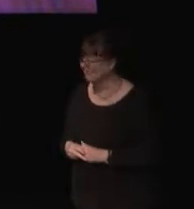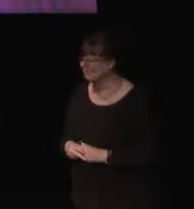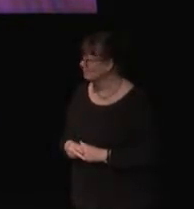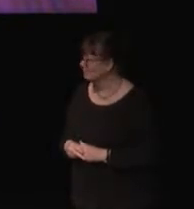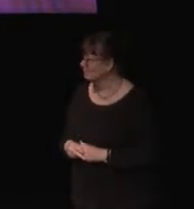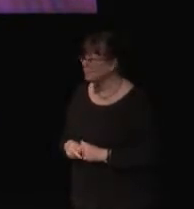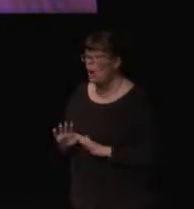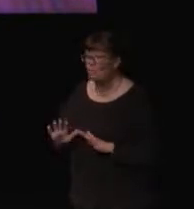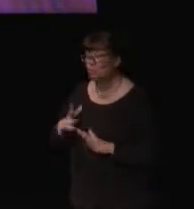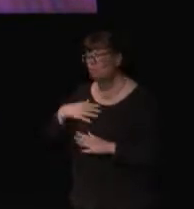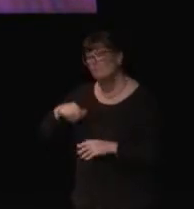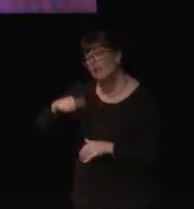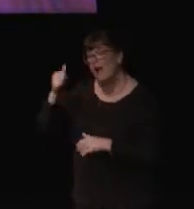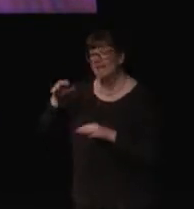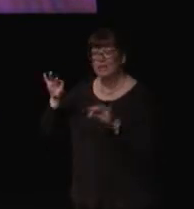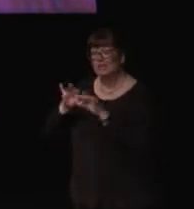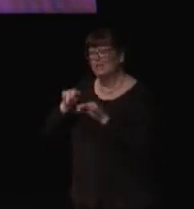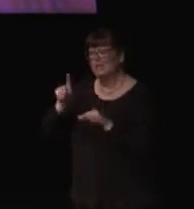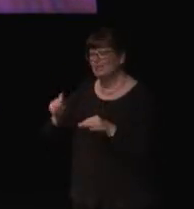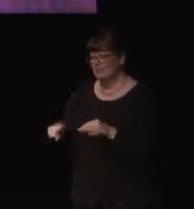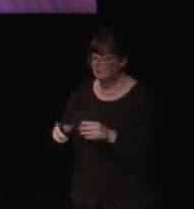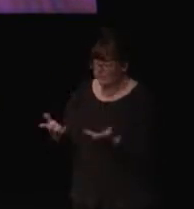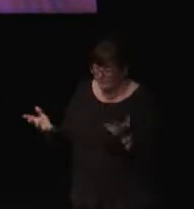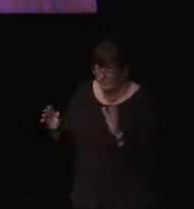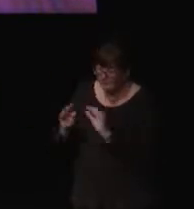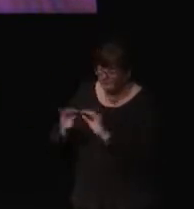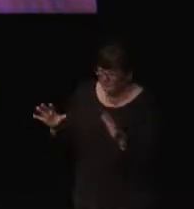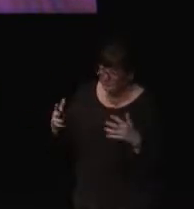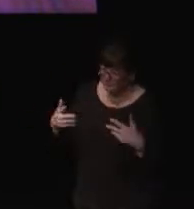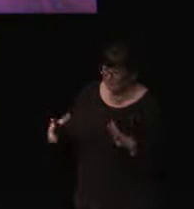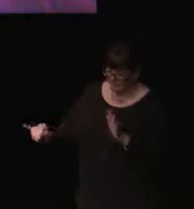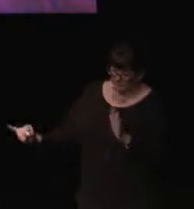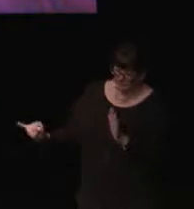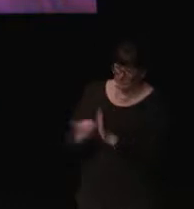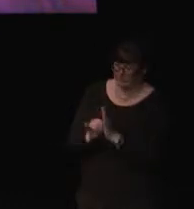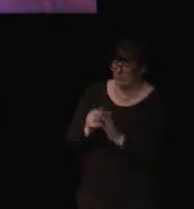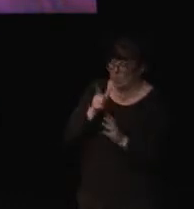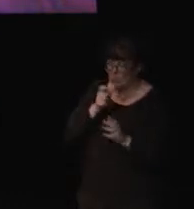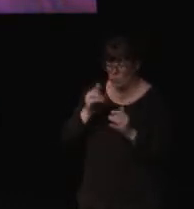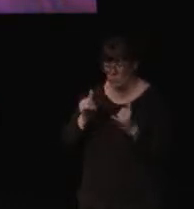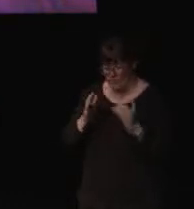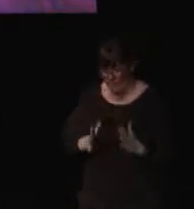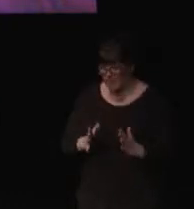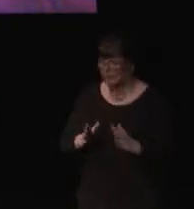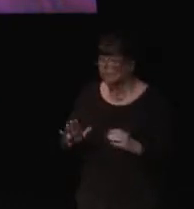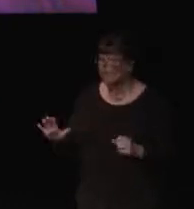Another key question. Obviously, once you've got the player identified, you have to make sure the whole window is highly readable.